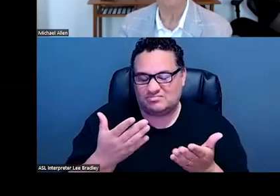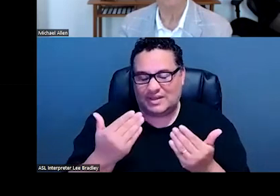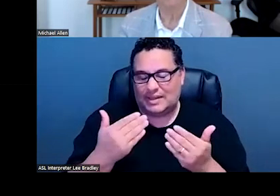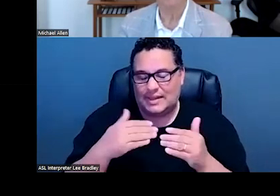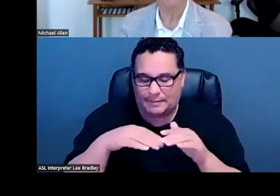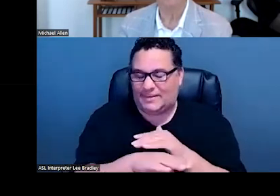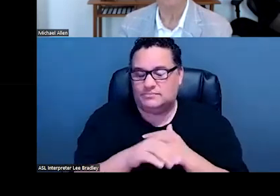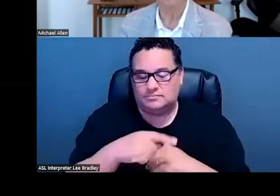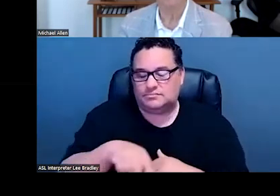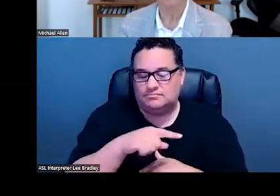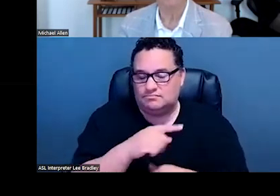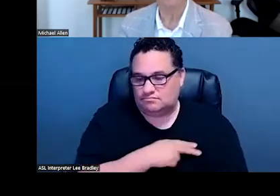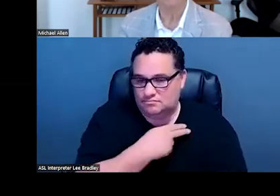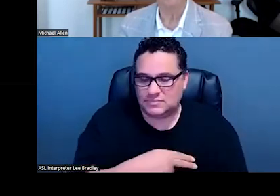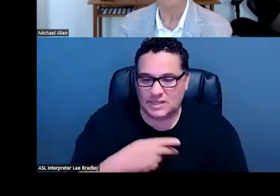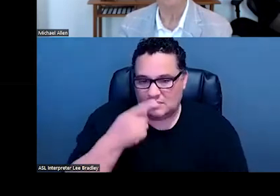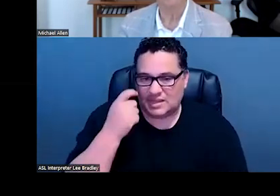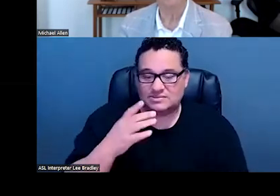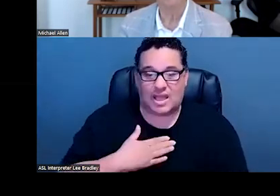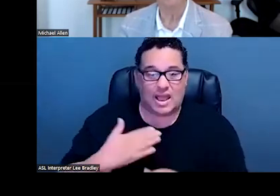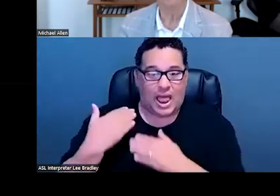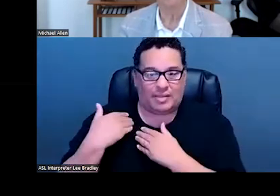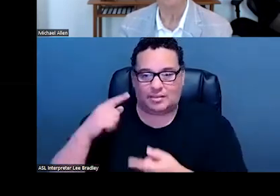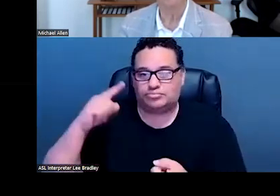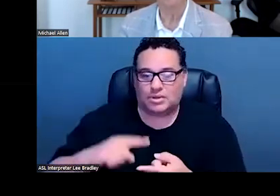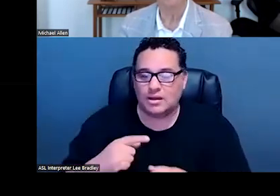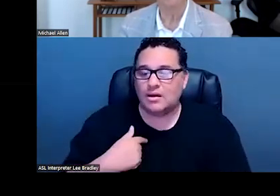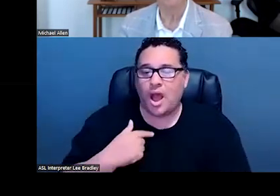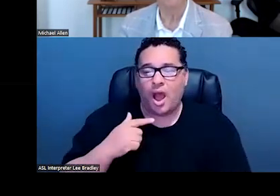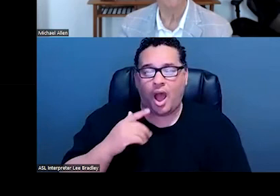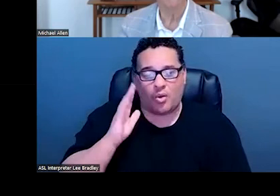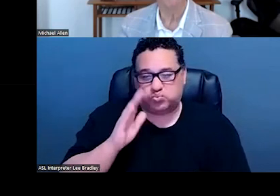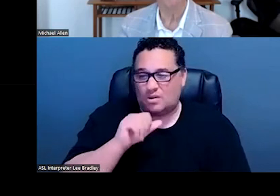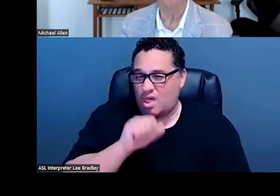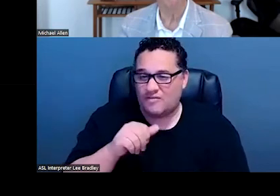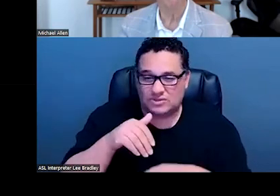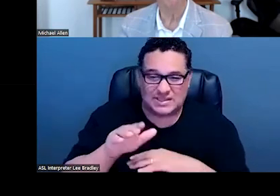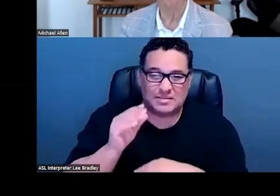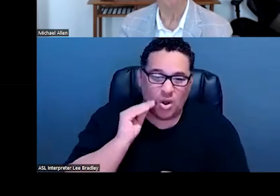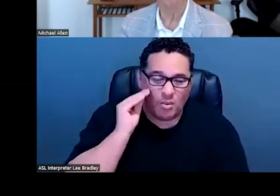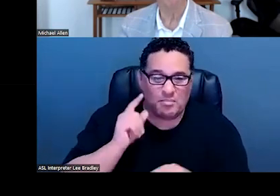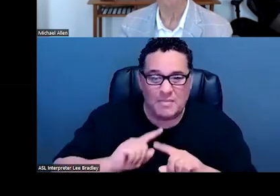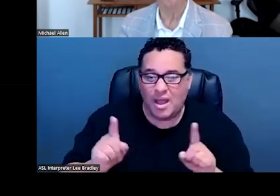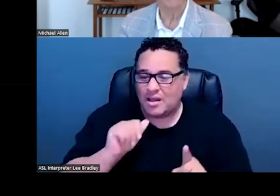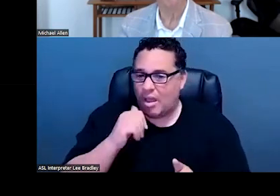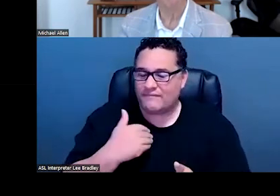BUT, I WOULD LOVE TO SEND MORE OF THEM HOME. BUT I DON'T HAVE THAT FOLLOW UP. I DON'T HAVE SO IF I